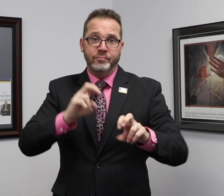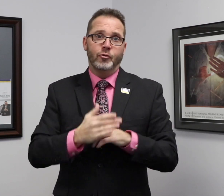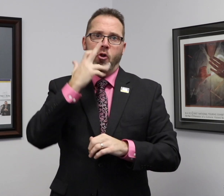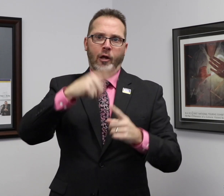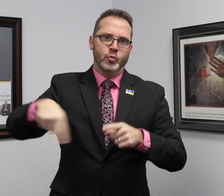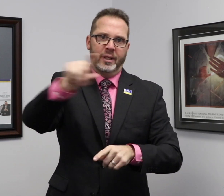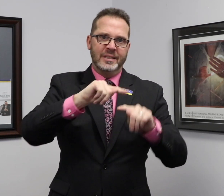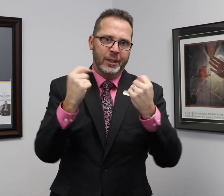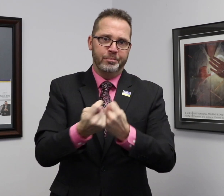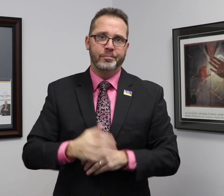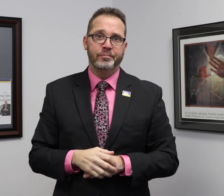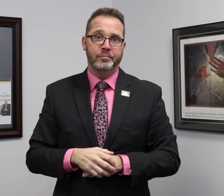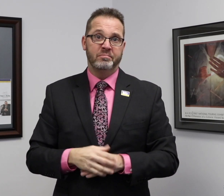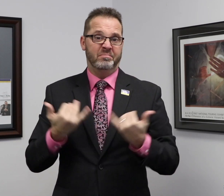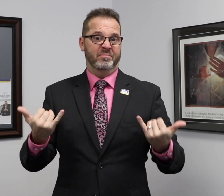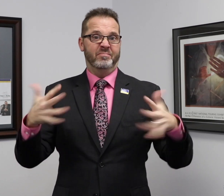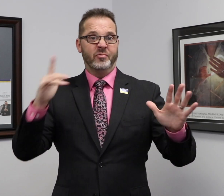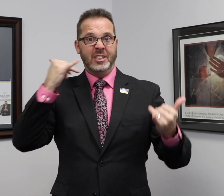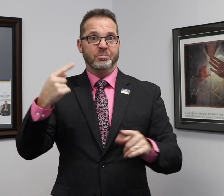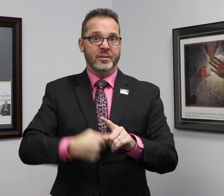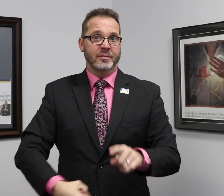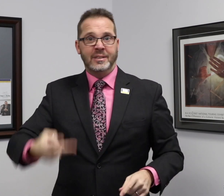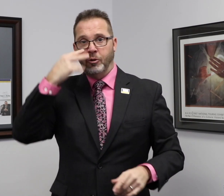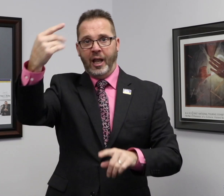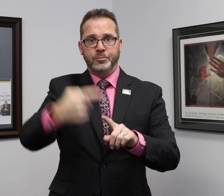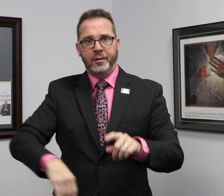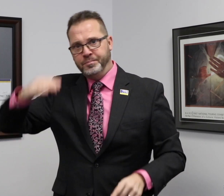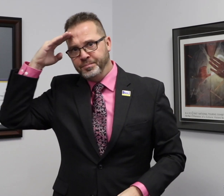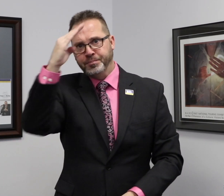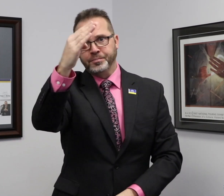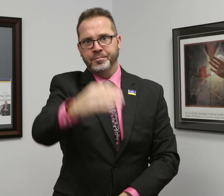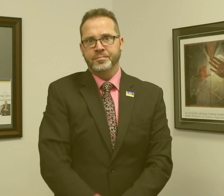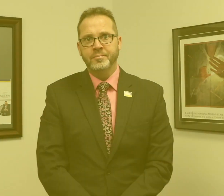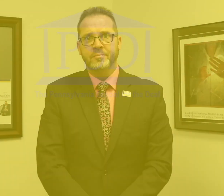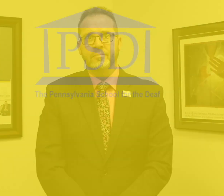I wish both teams the best of luck! That's all for this month, take care.